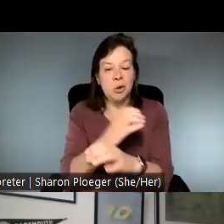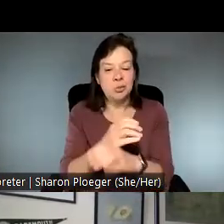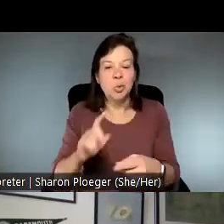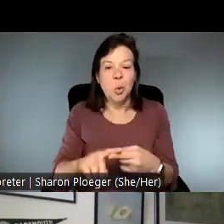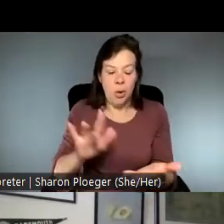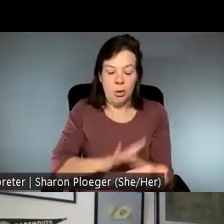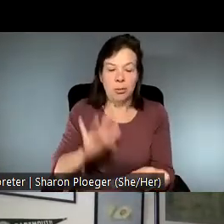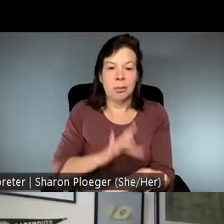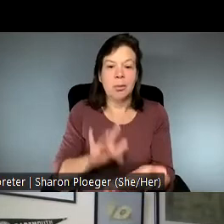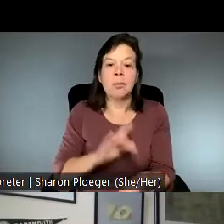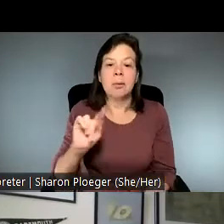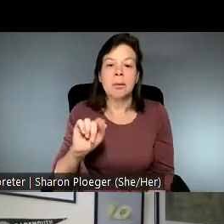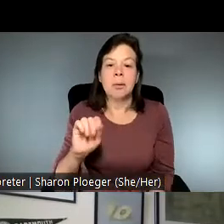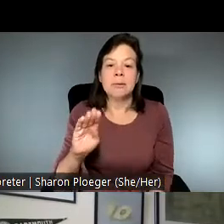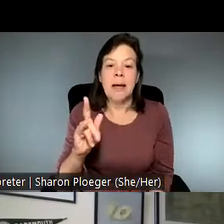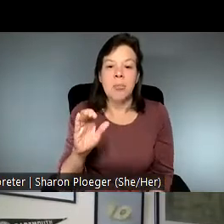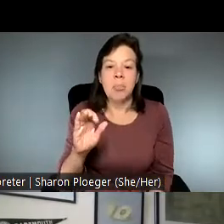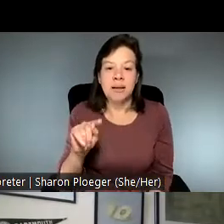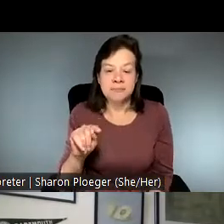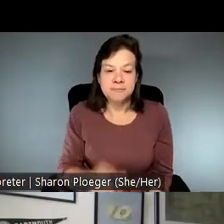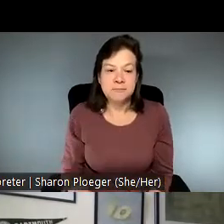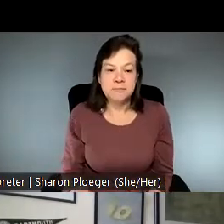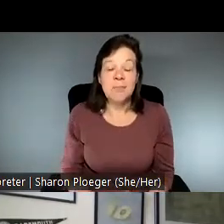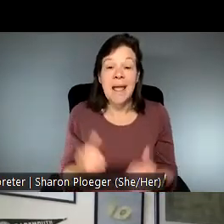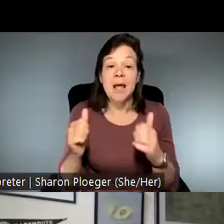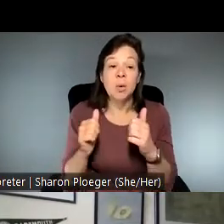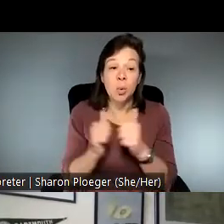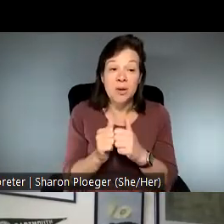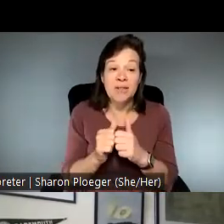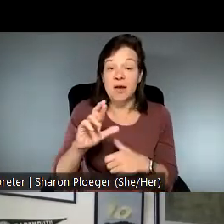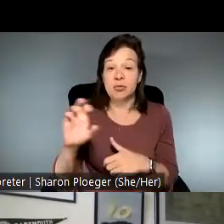And along with a refreshable Braille display,